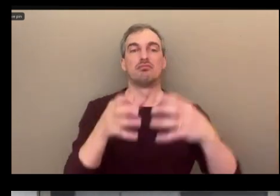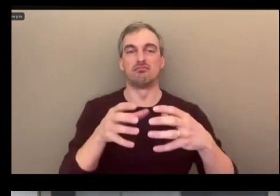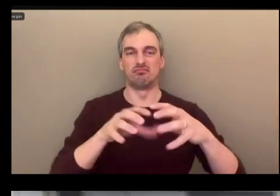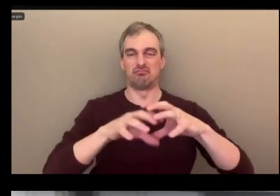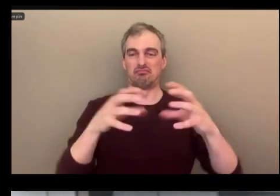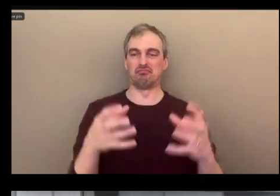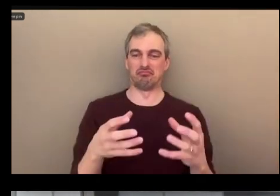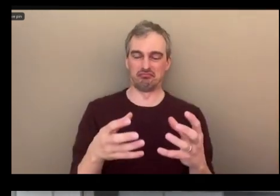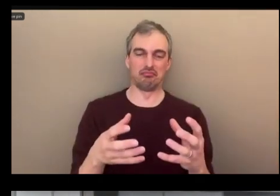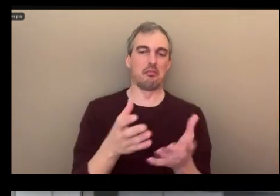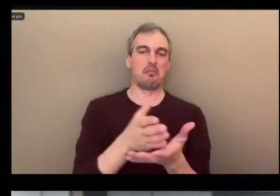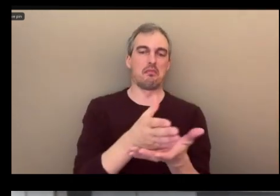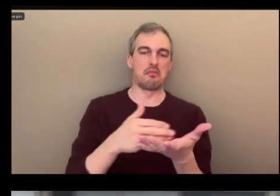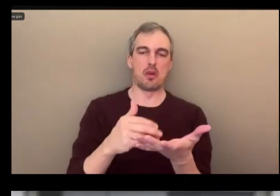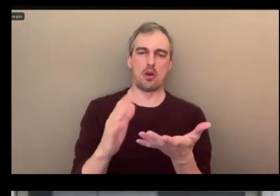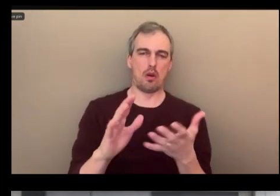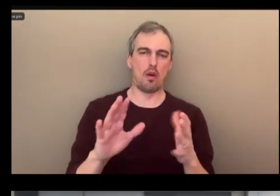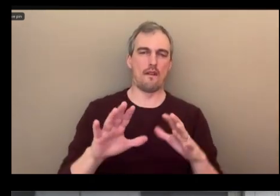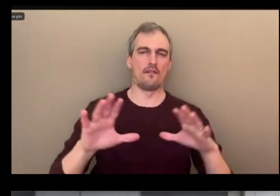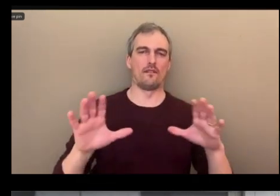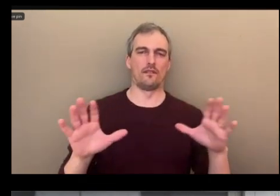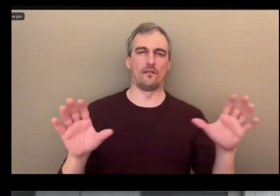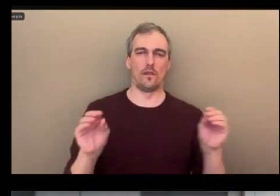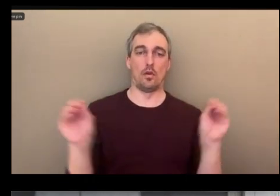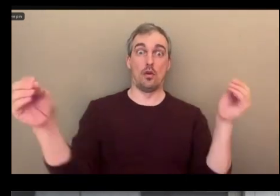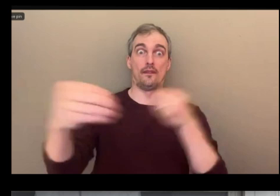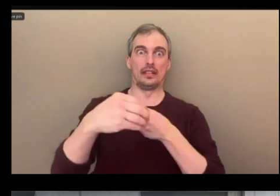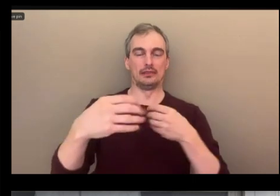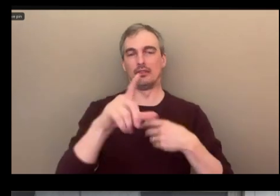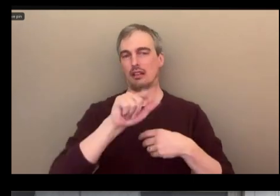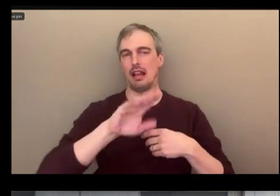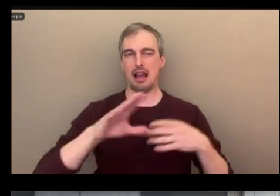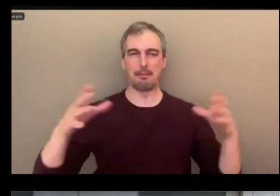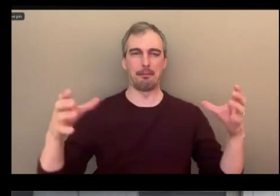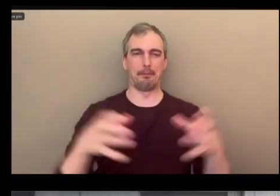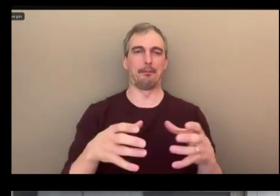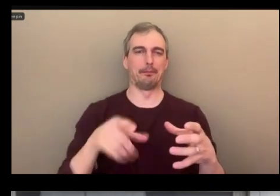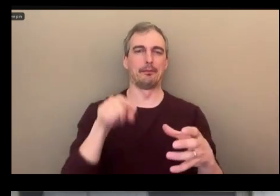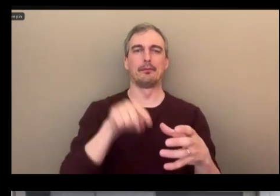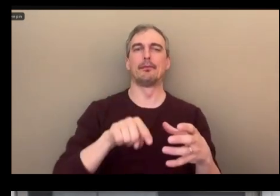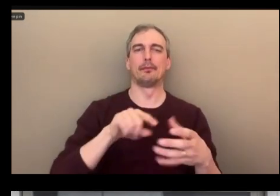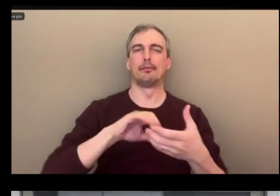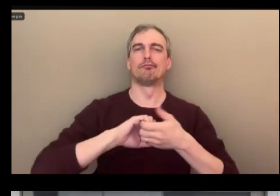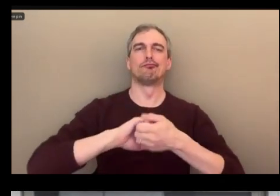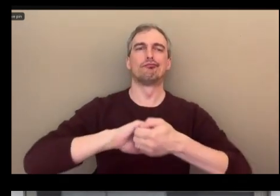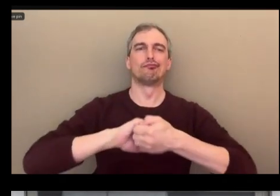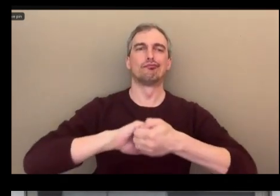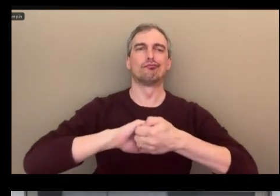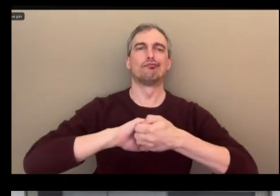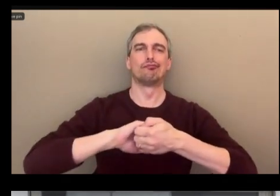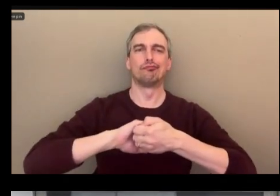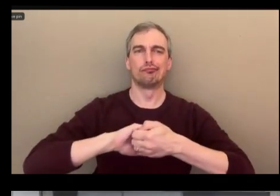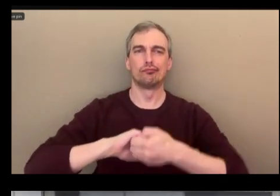That collaboration section -- nothing fancy. It's a really big conference room table. It's wood.